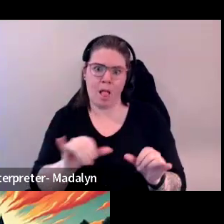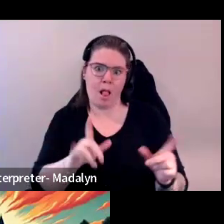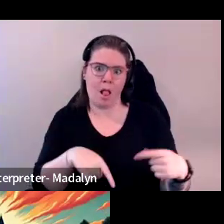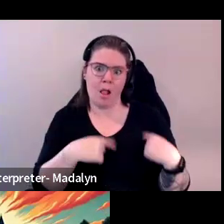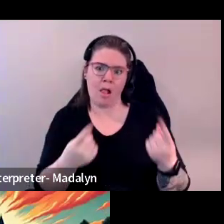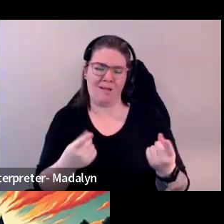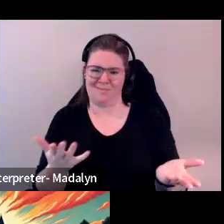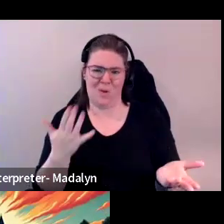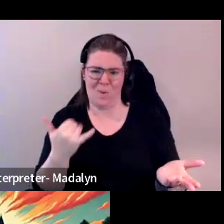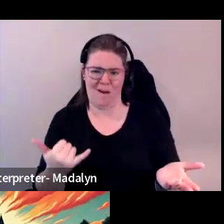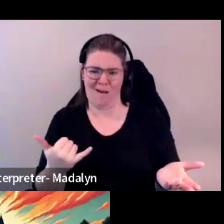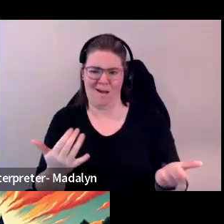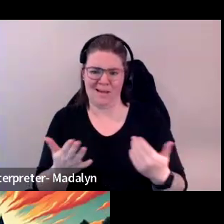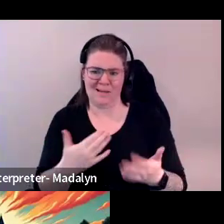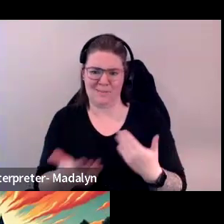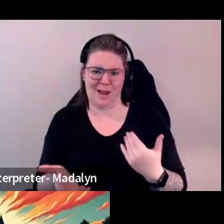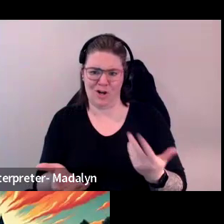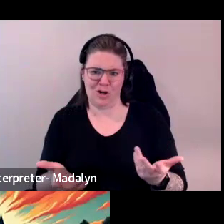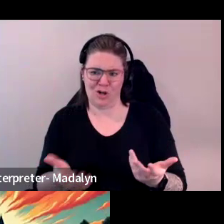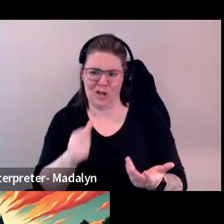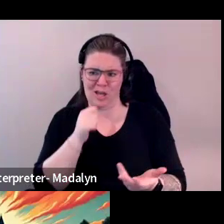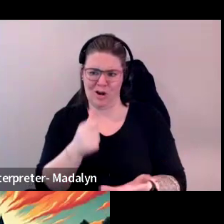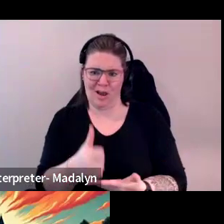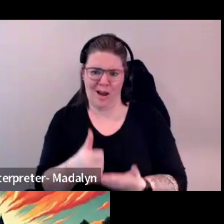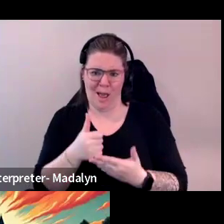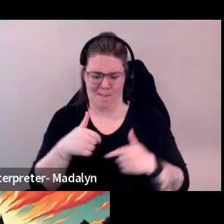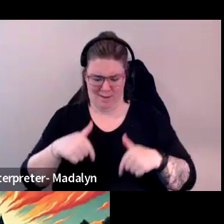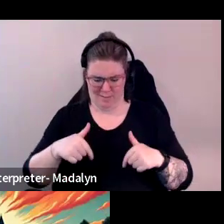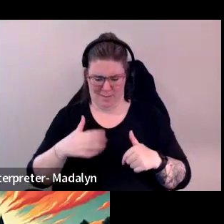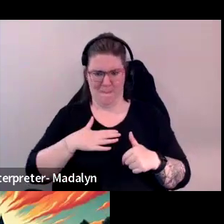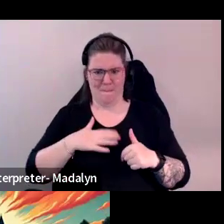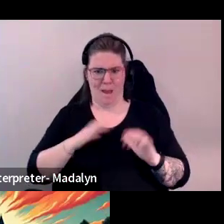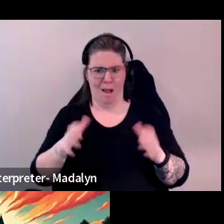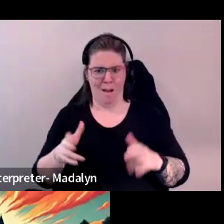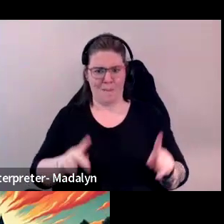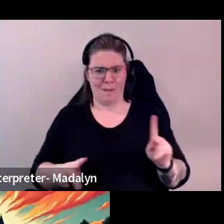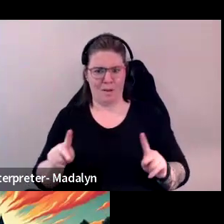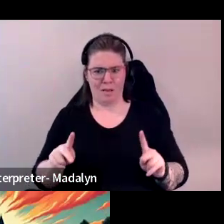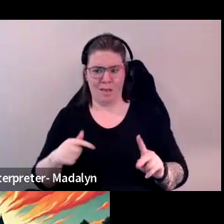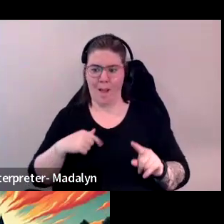Don Posh: don't matter. You're not helping my class of people. Don Posh: and I'm going to go to the Budget hearings, and I think